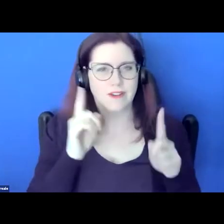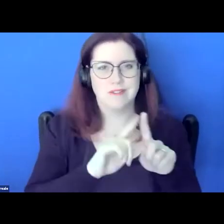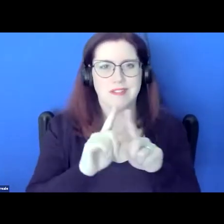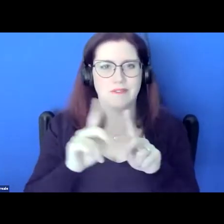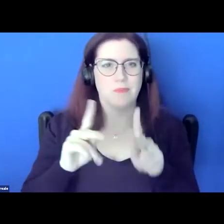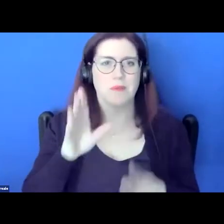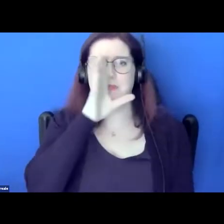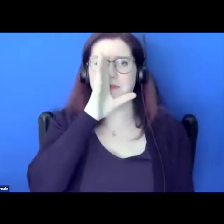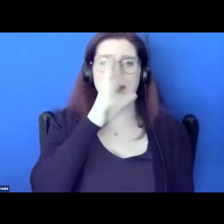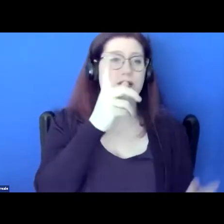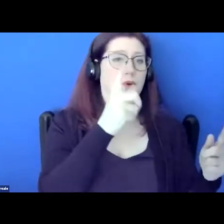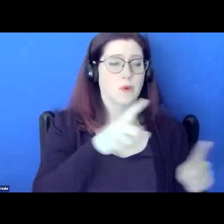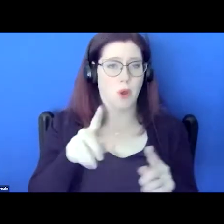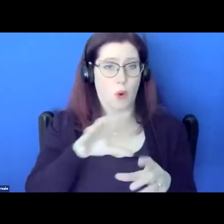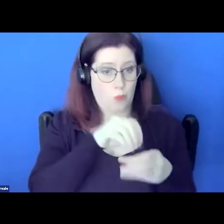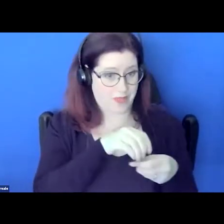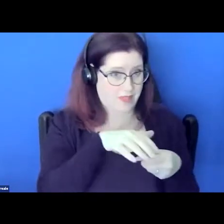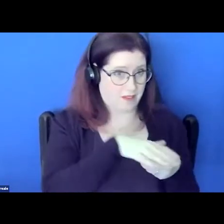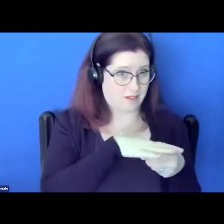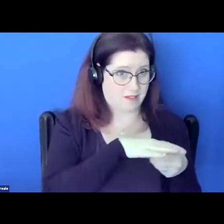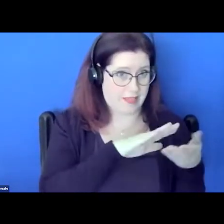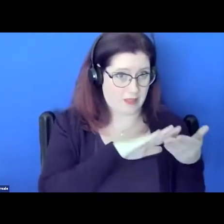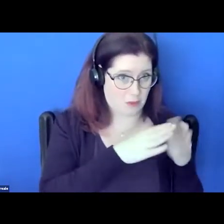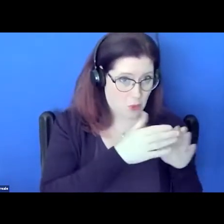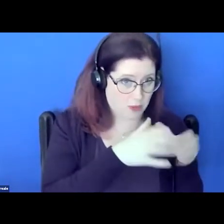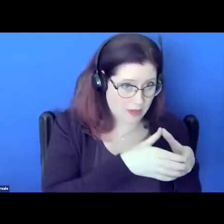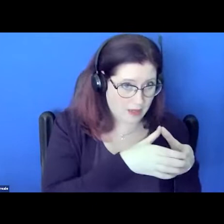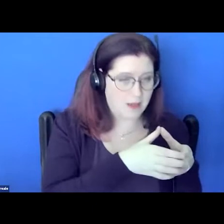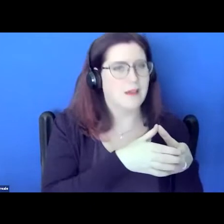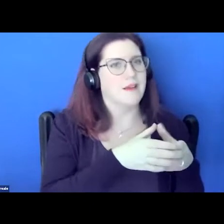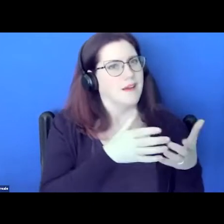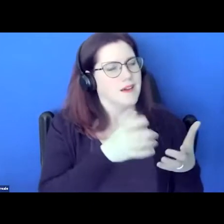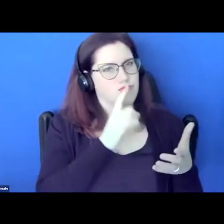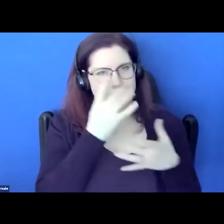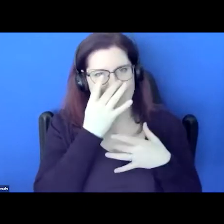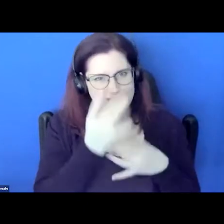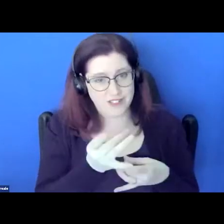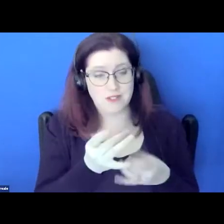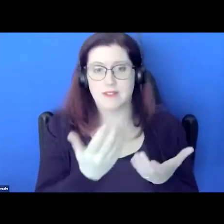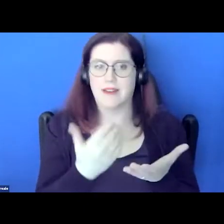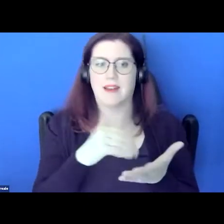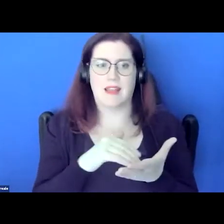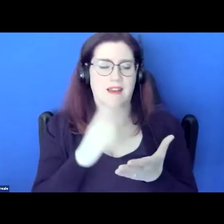what is happening within their communities and it's just really interesting. And again, one of the best ways I think